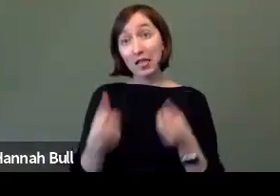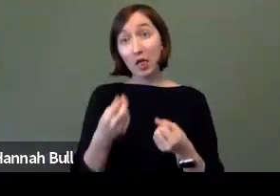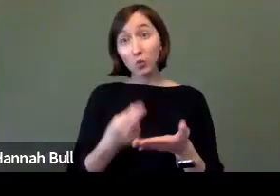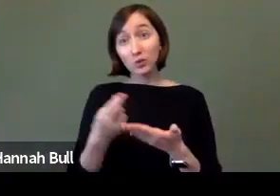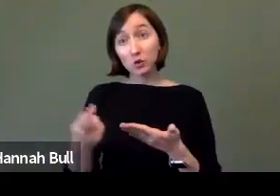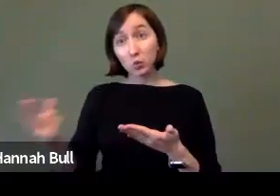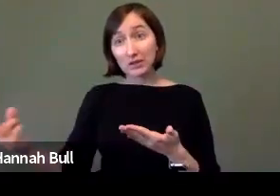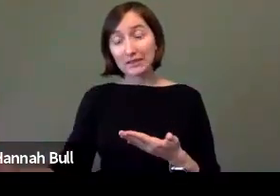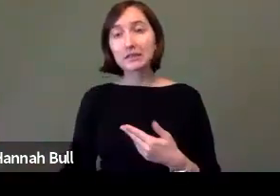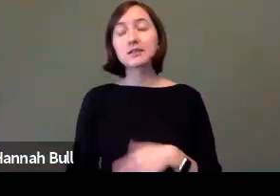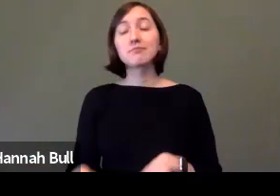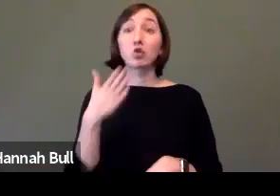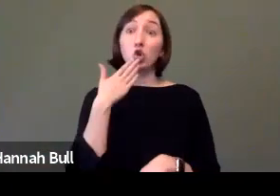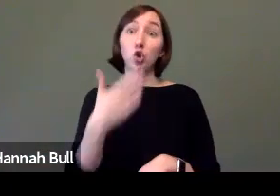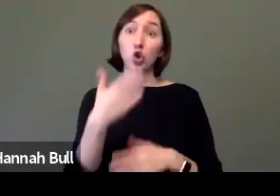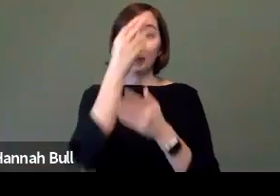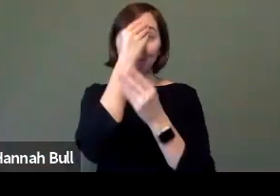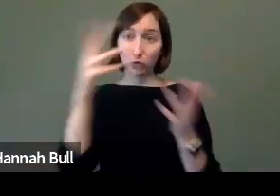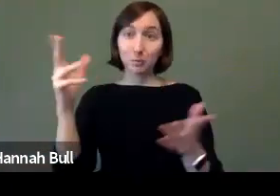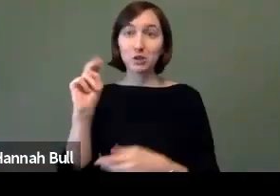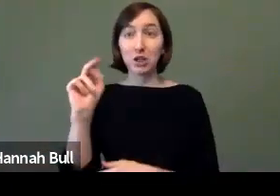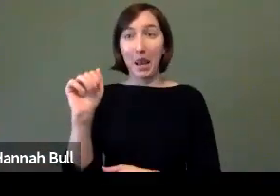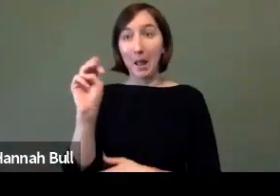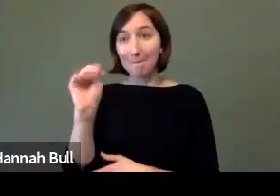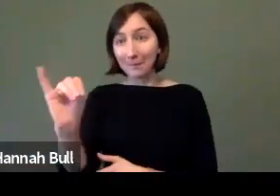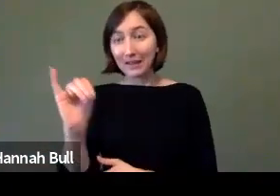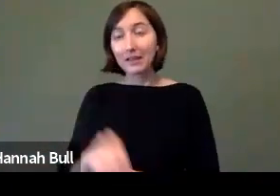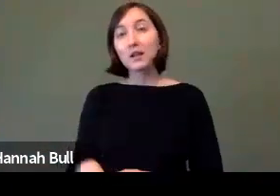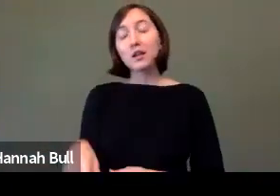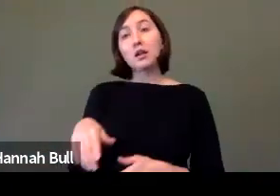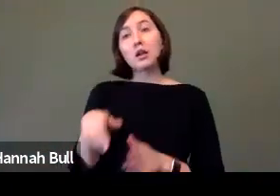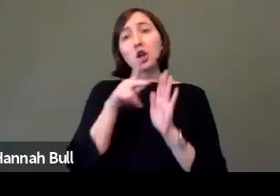We've got really good stuff from NAMI and the suicide prevention line.